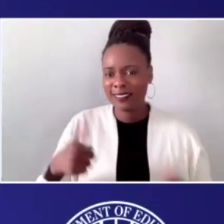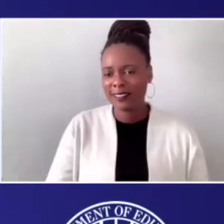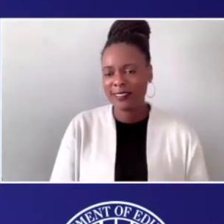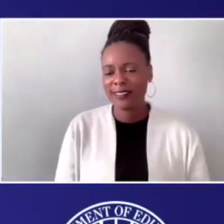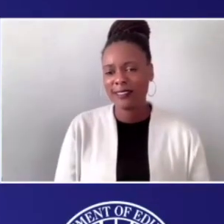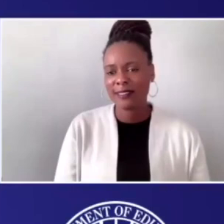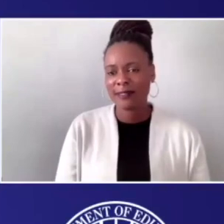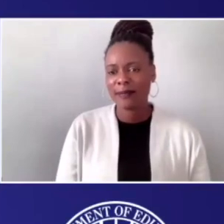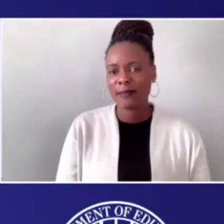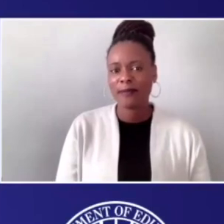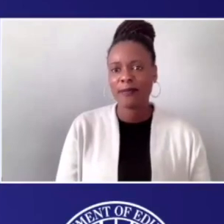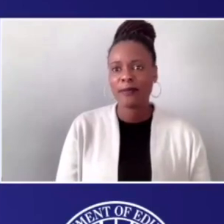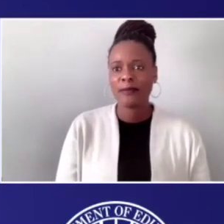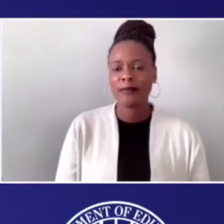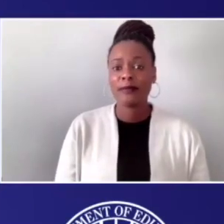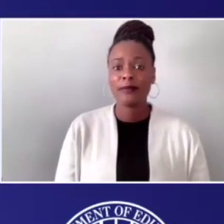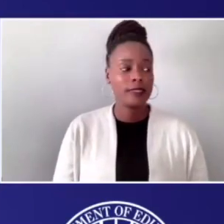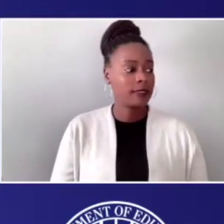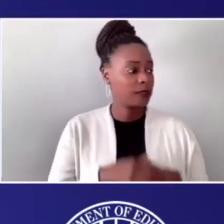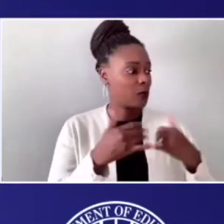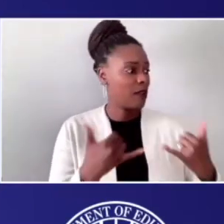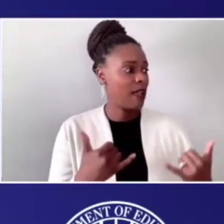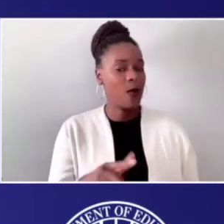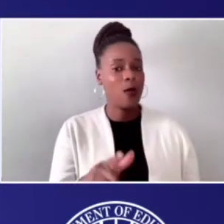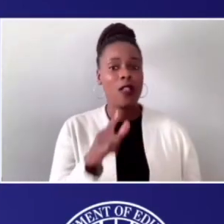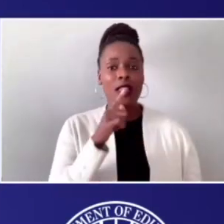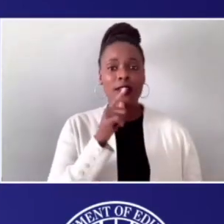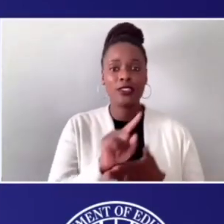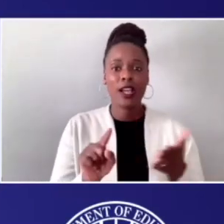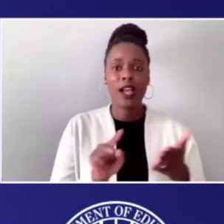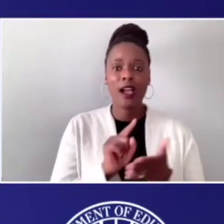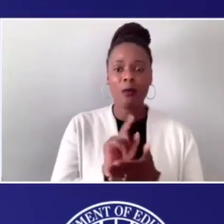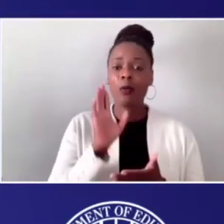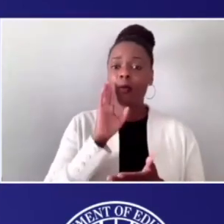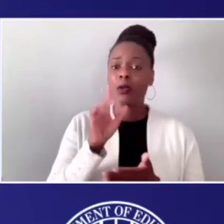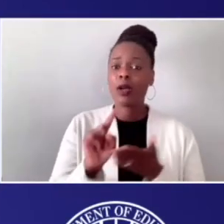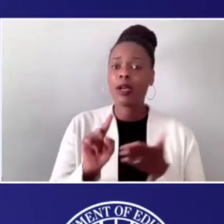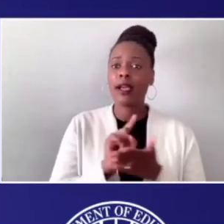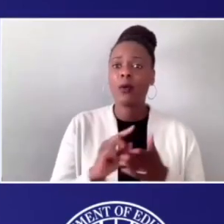Okay, then it is the lunch hour. We'll do an hour for lunch and return here at 1:00.